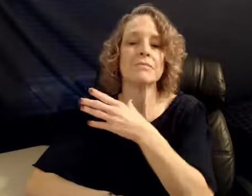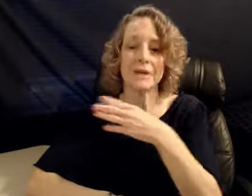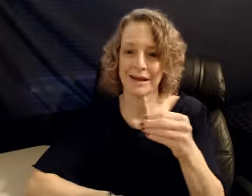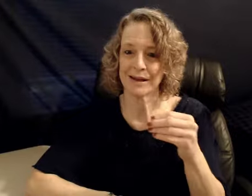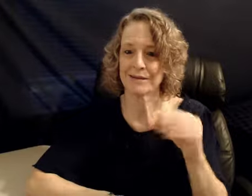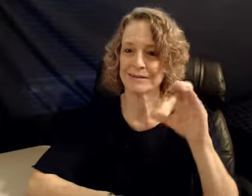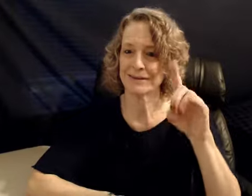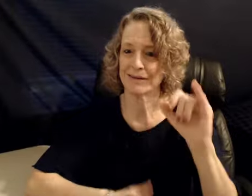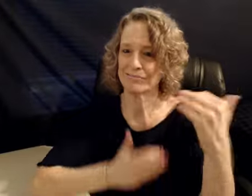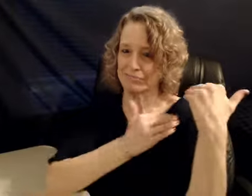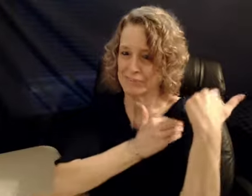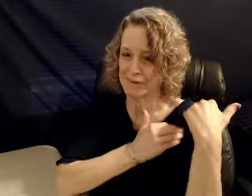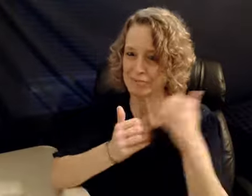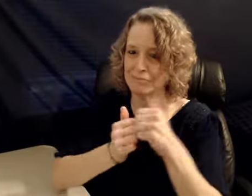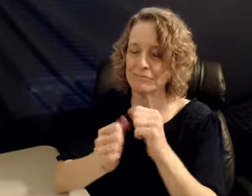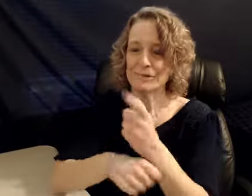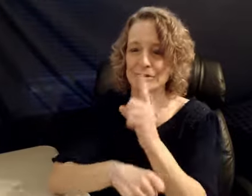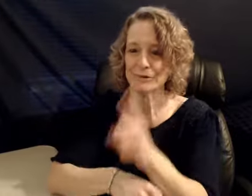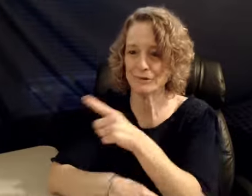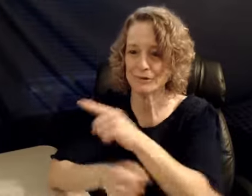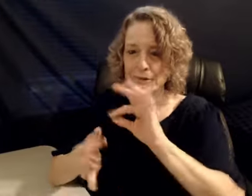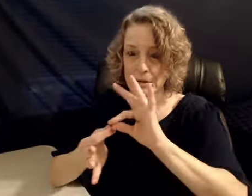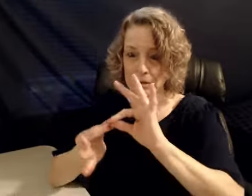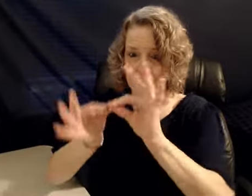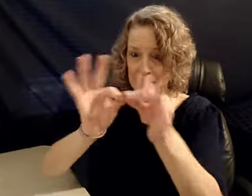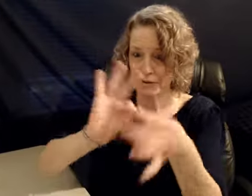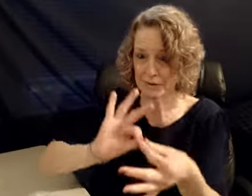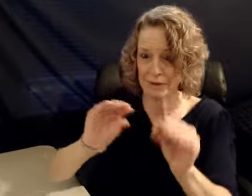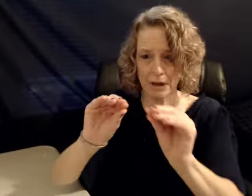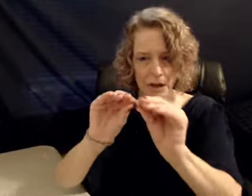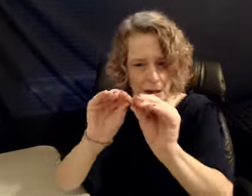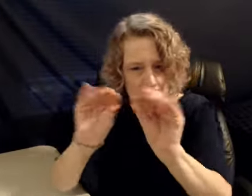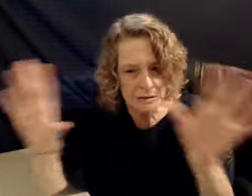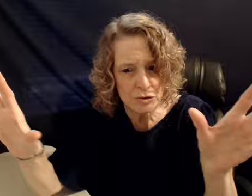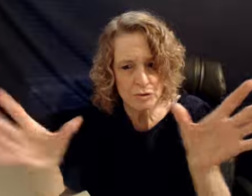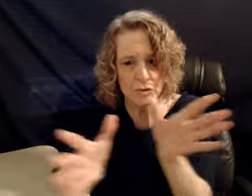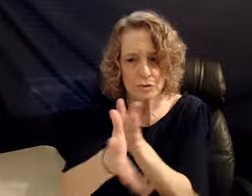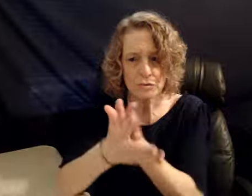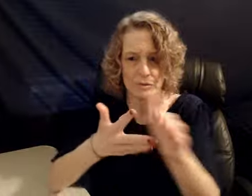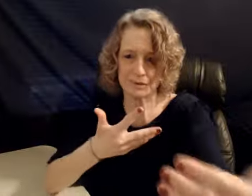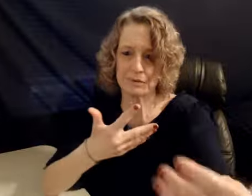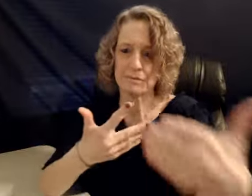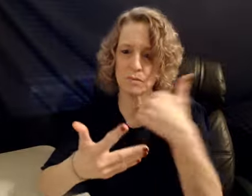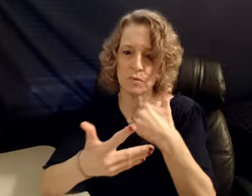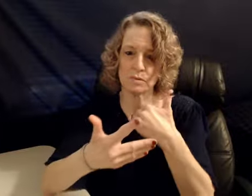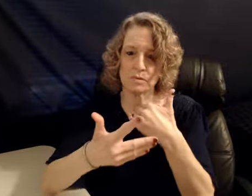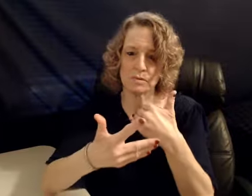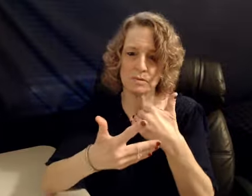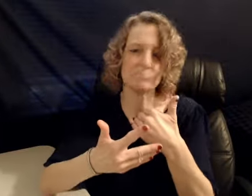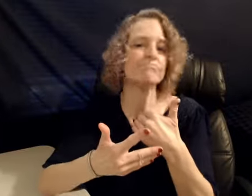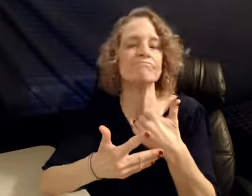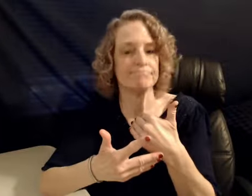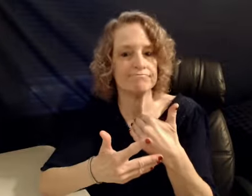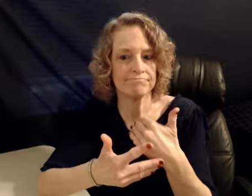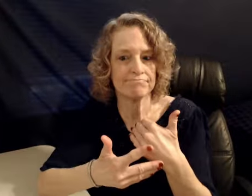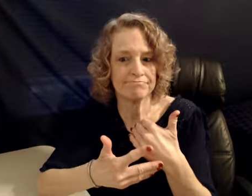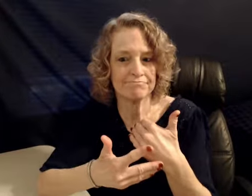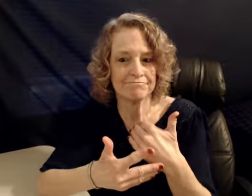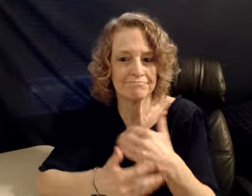The CDI makes sure the D/HH understand what is asked of them and interpret what they say.